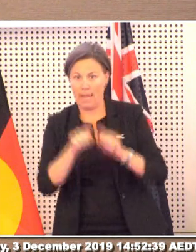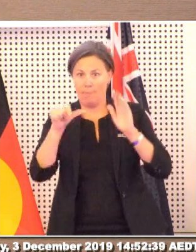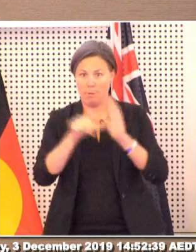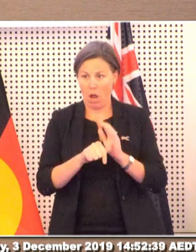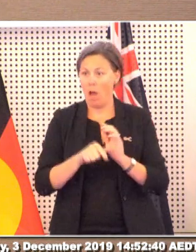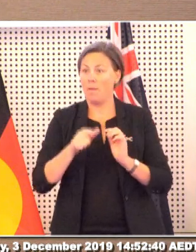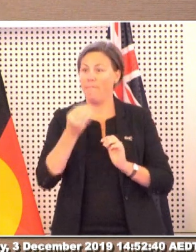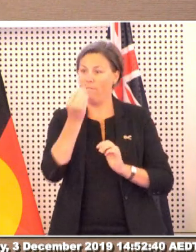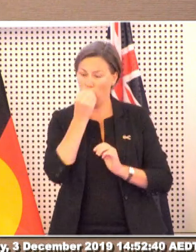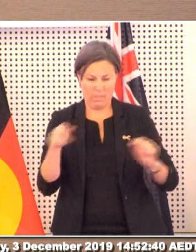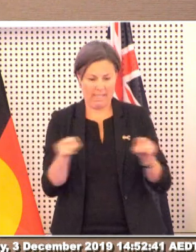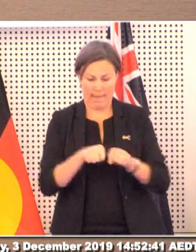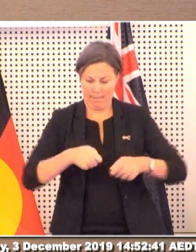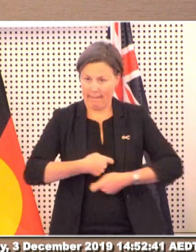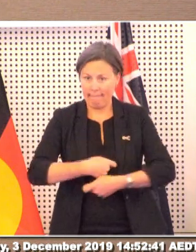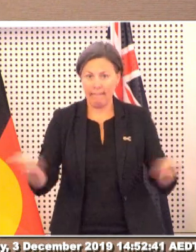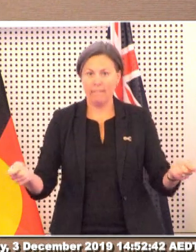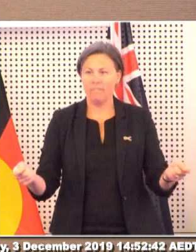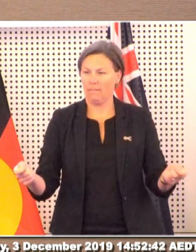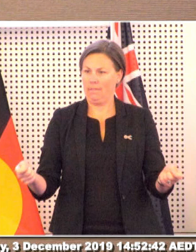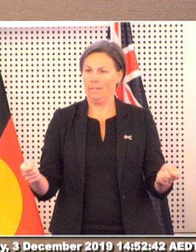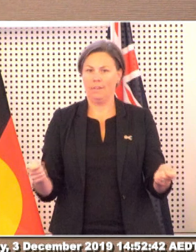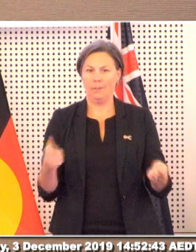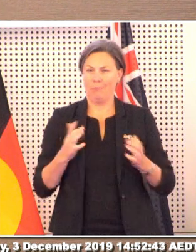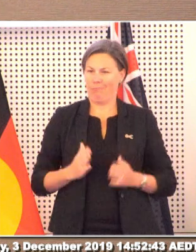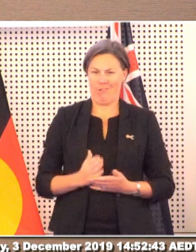Well, I mean, how is that reflective of human dignity and choice?